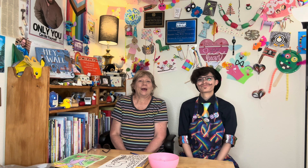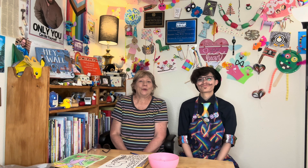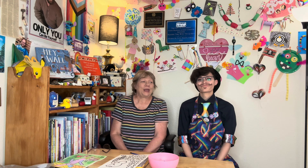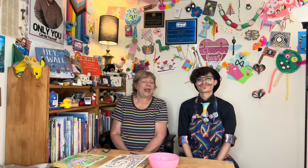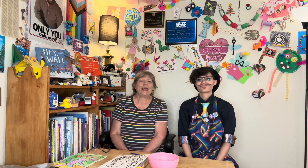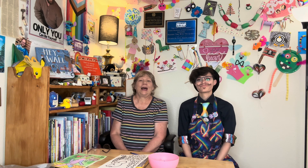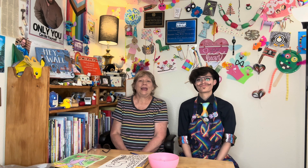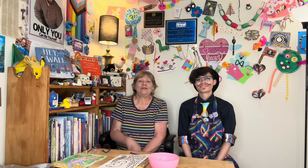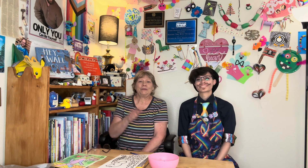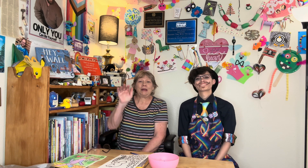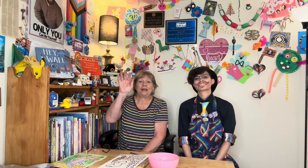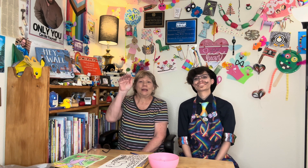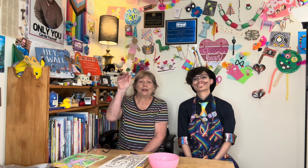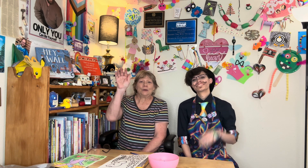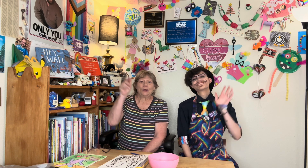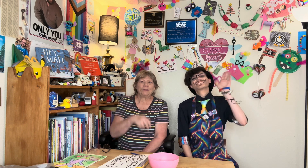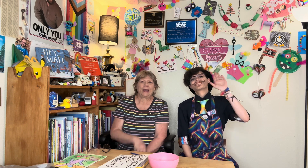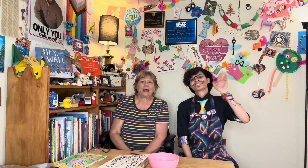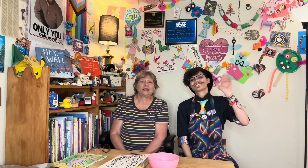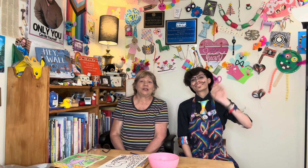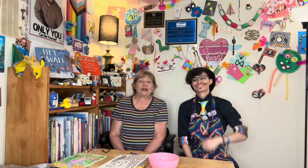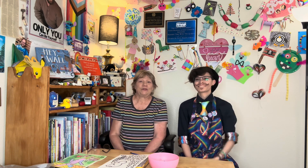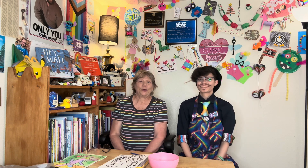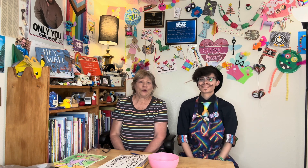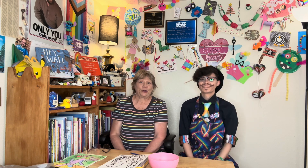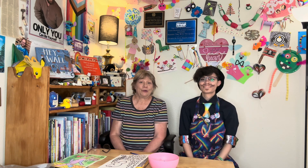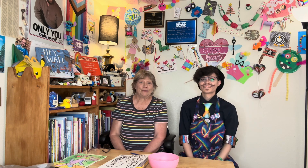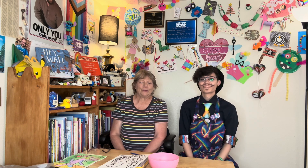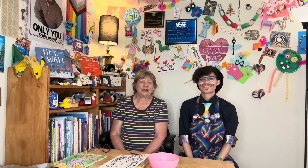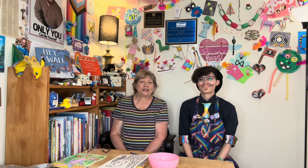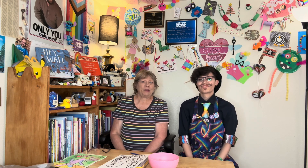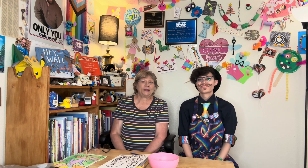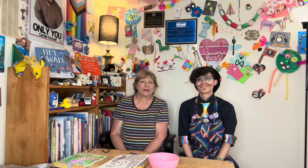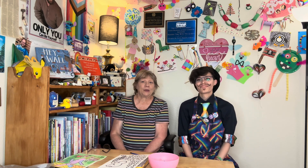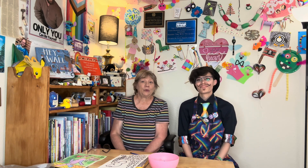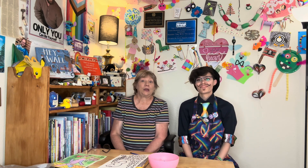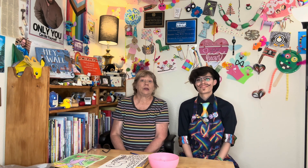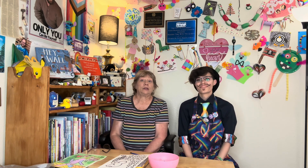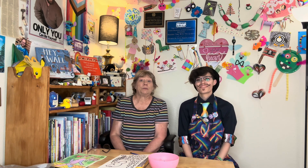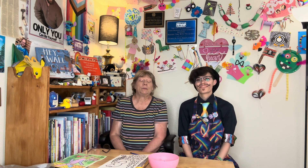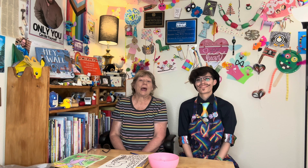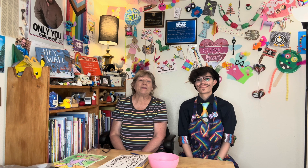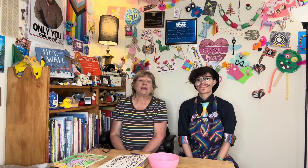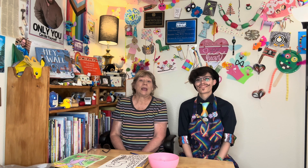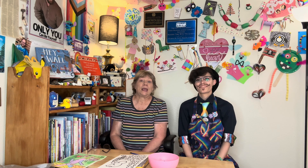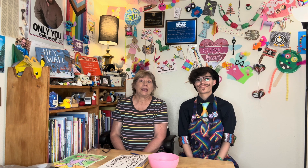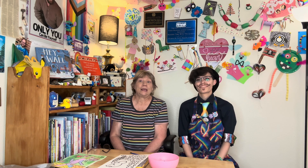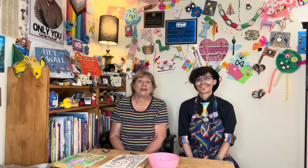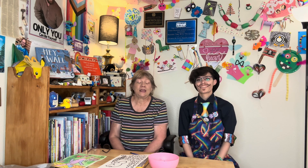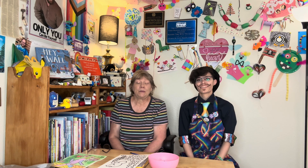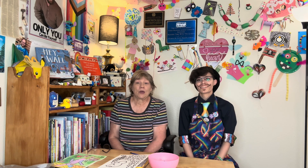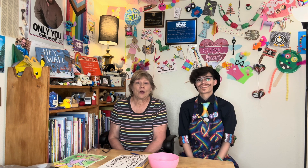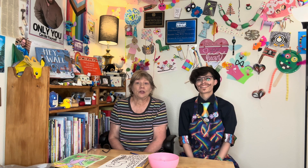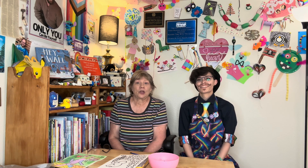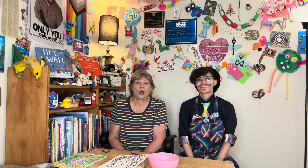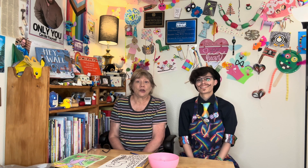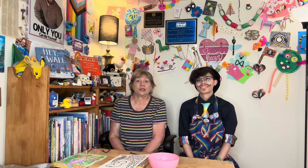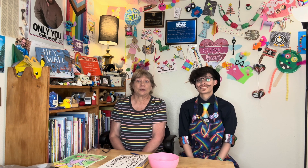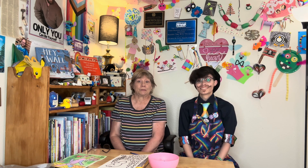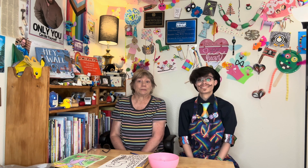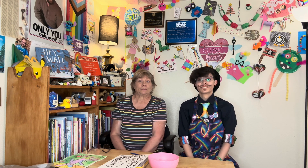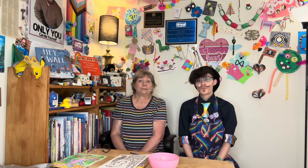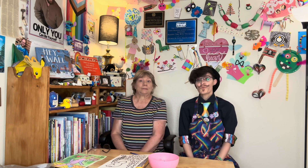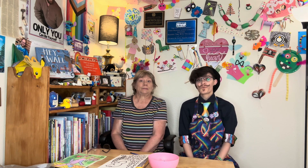Okay! Hi, everybody. Welcome back to Craft Corner. This month we are having a theme called Art. KAI: Ooo!